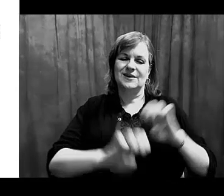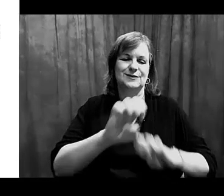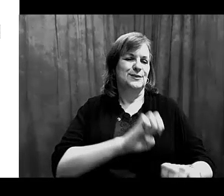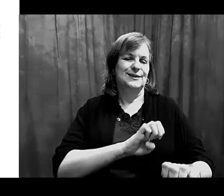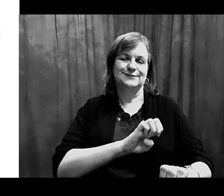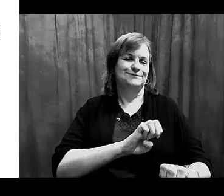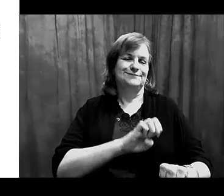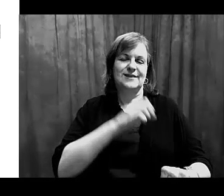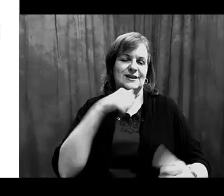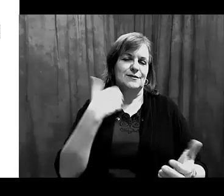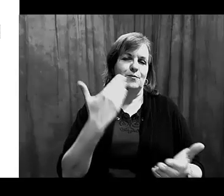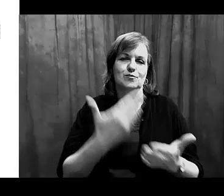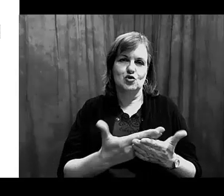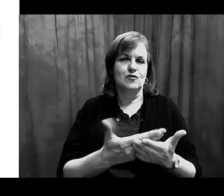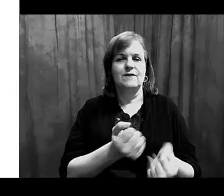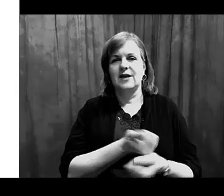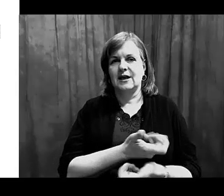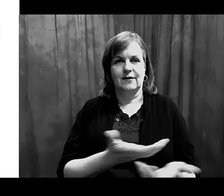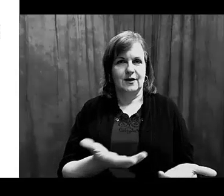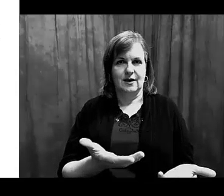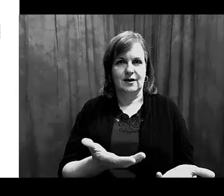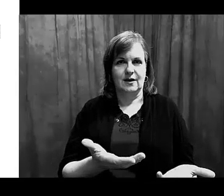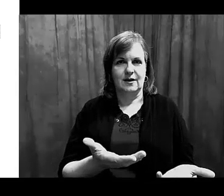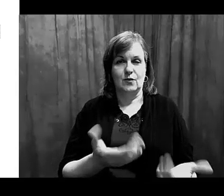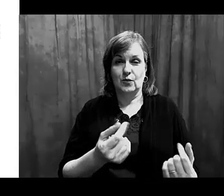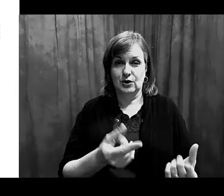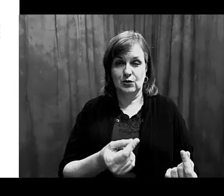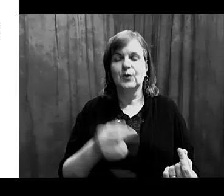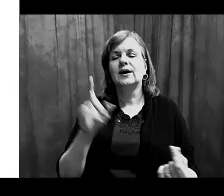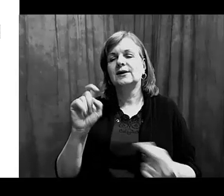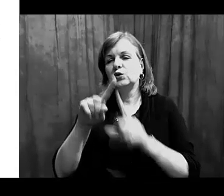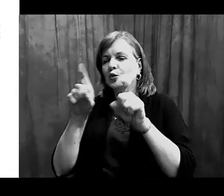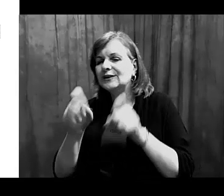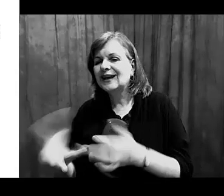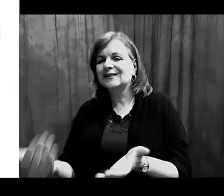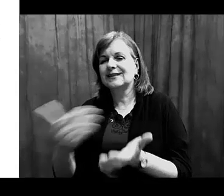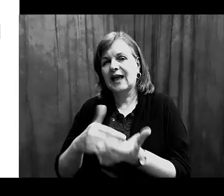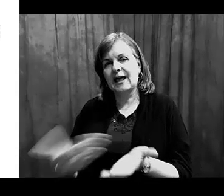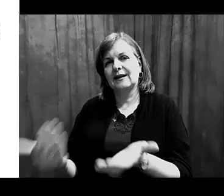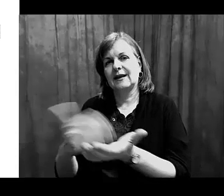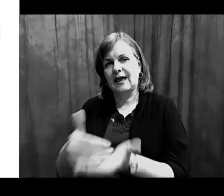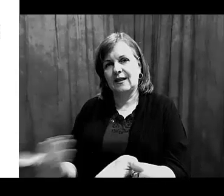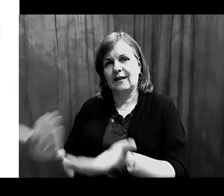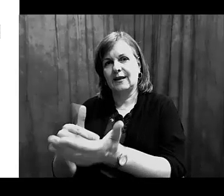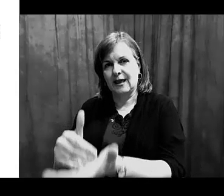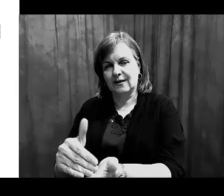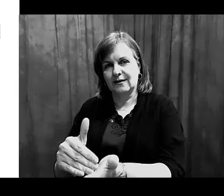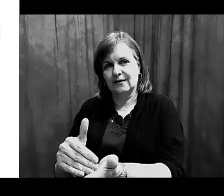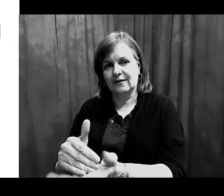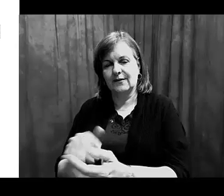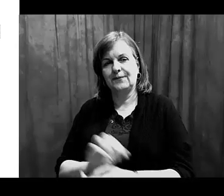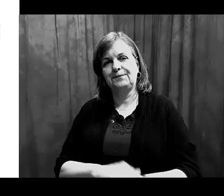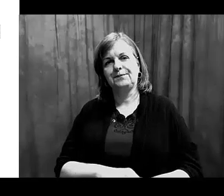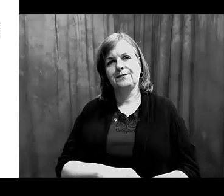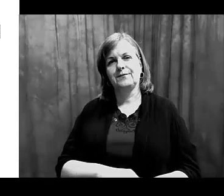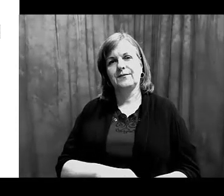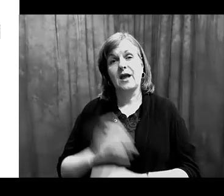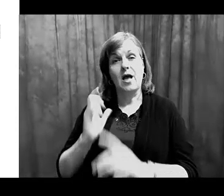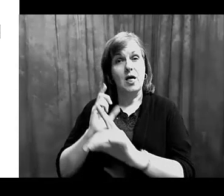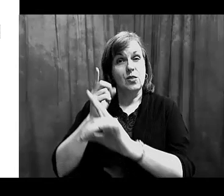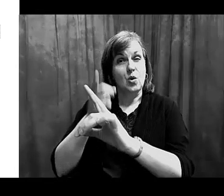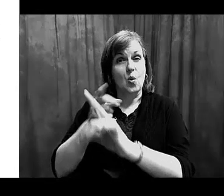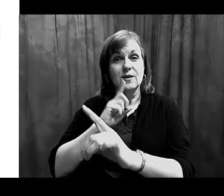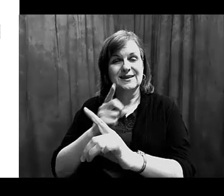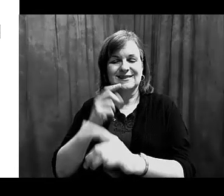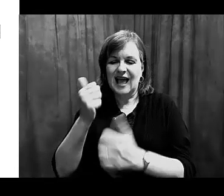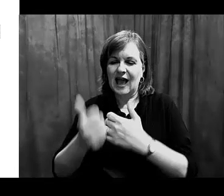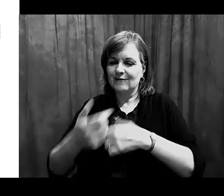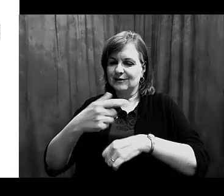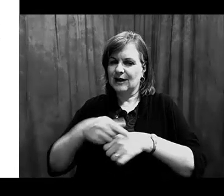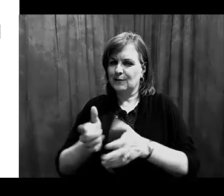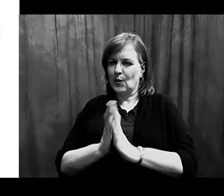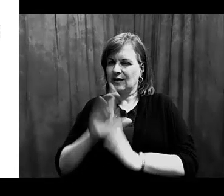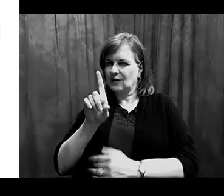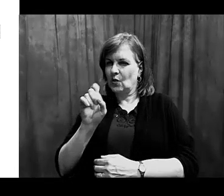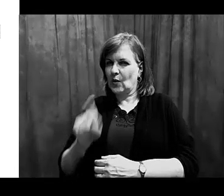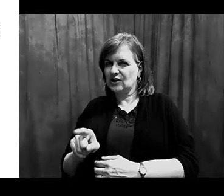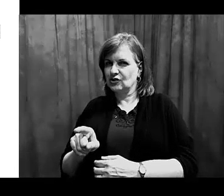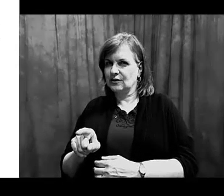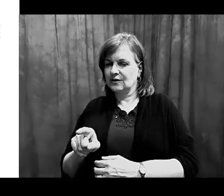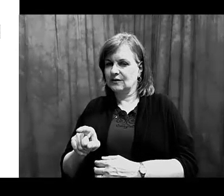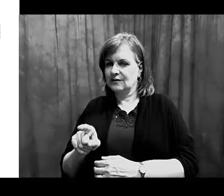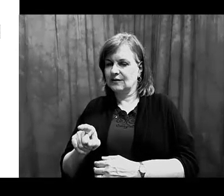one experiment rarely proves anything in biology - we test and test and test some more and the whole idea is that with every question